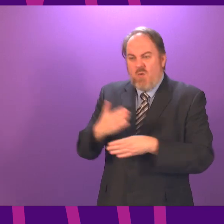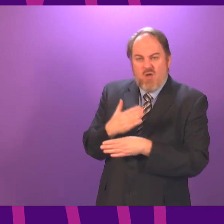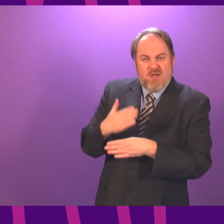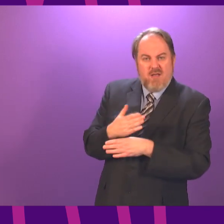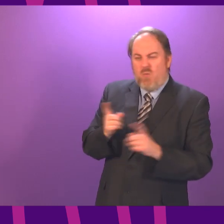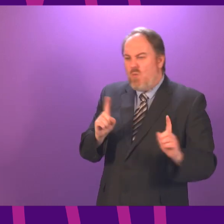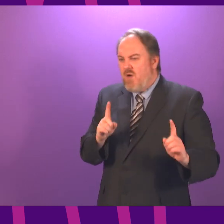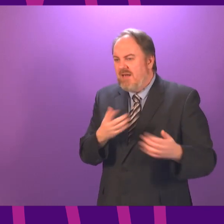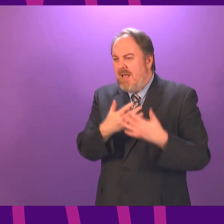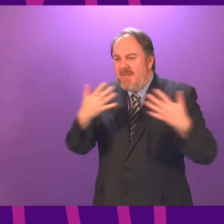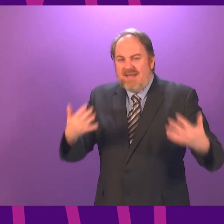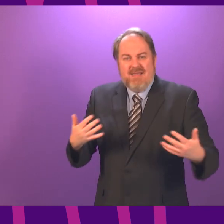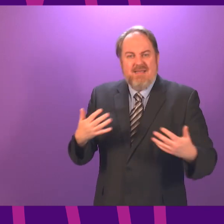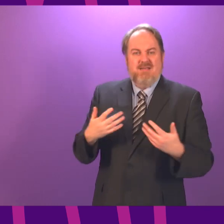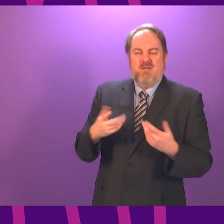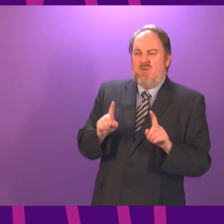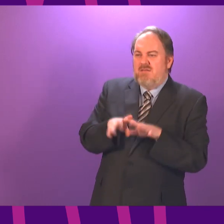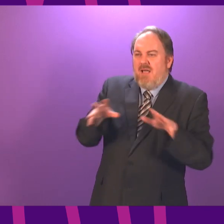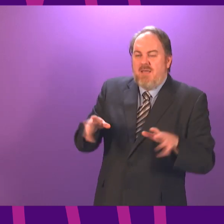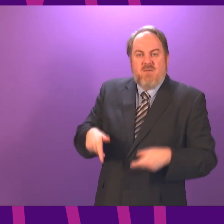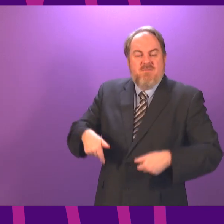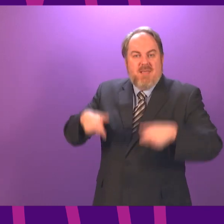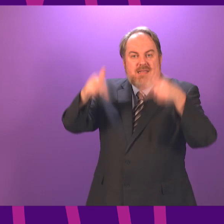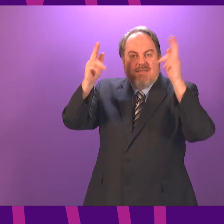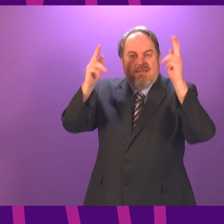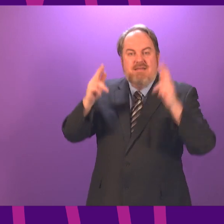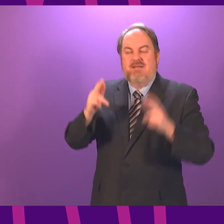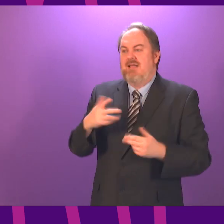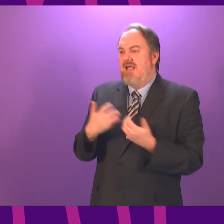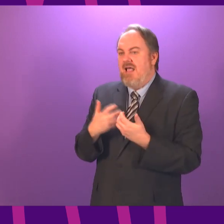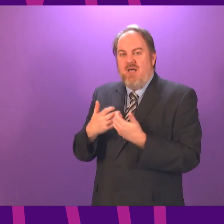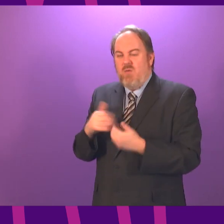of the problem and the nature of the buildings whose owners will require help so that, when